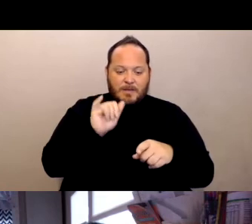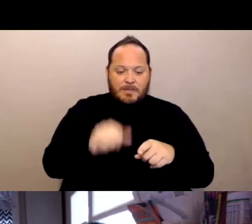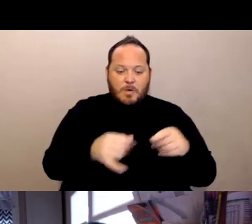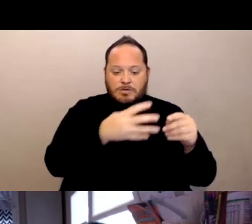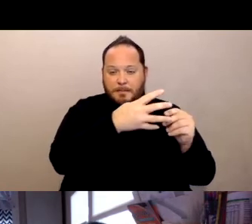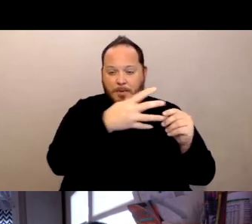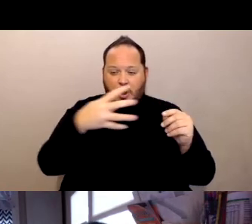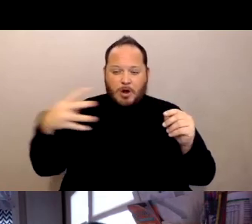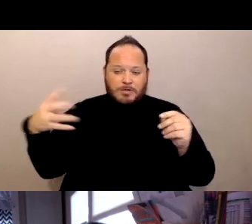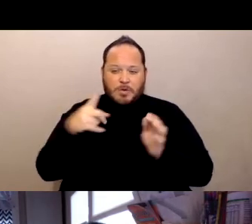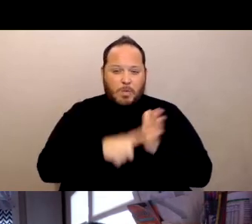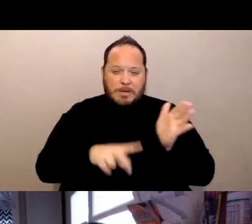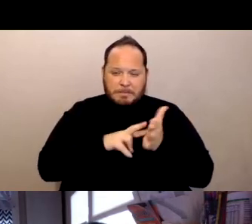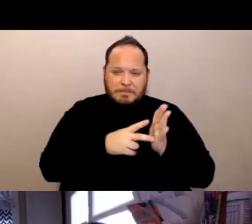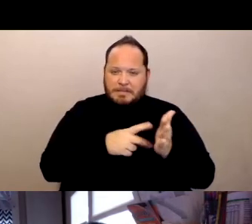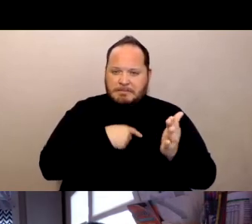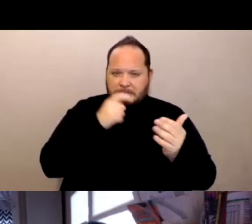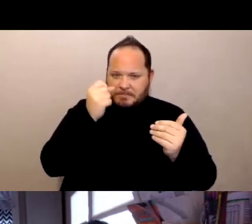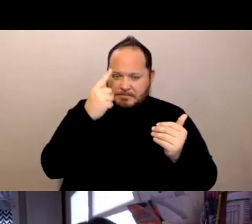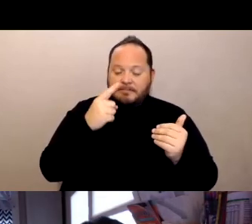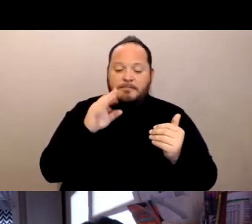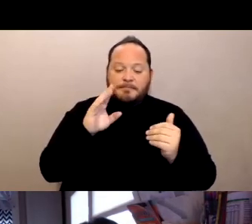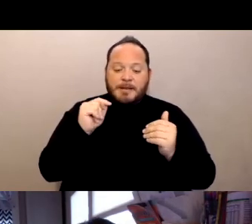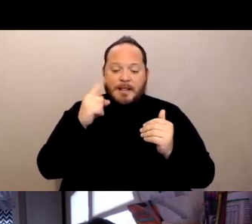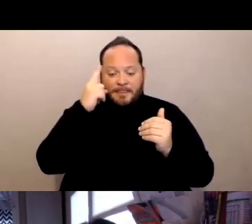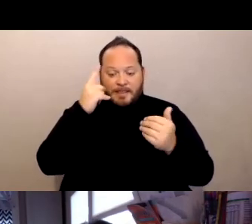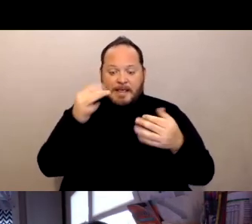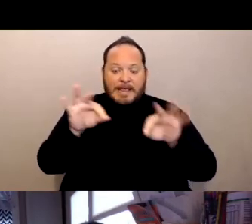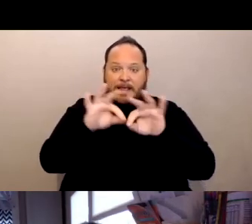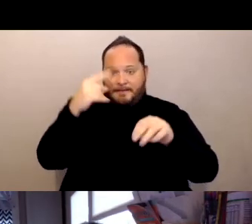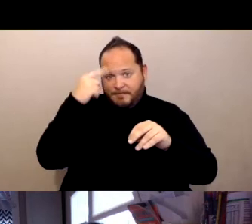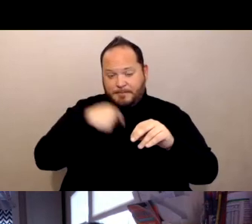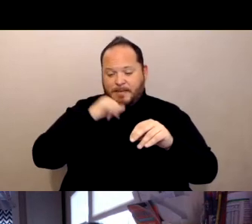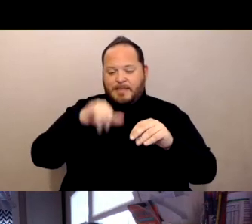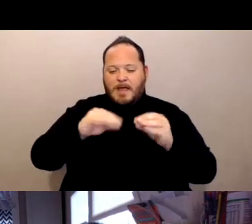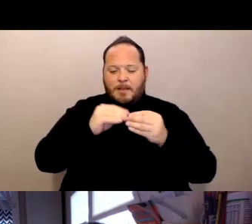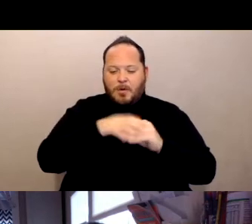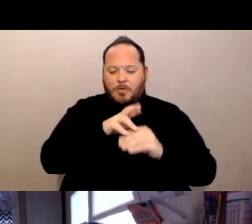but I think the key for me is this number here on the right-hand side of the slide that says 109